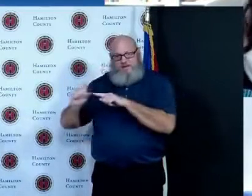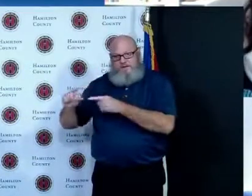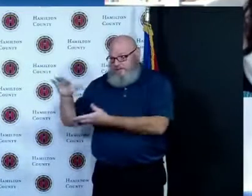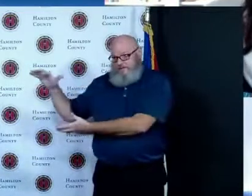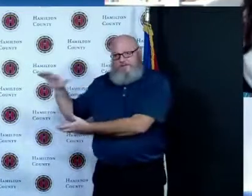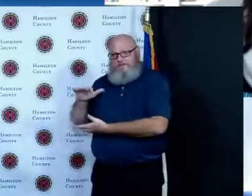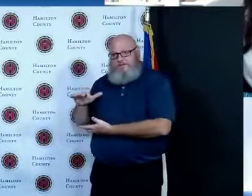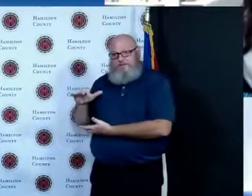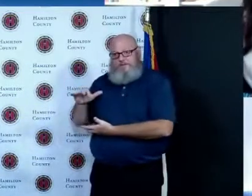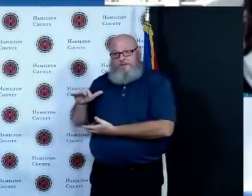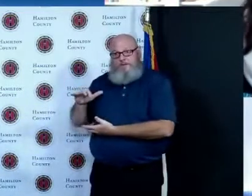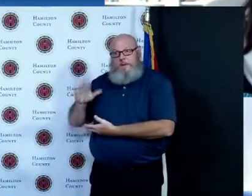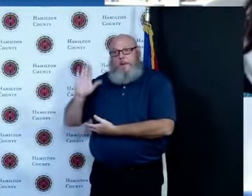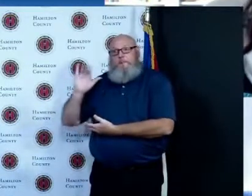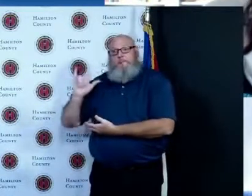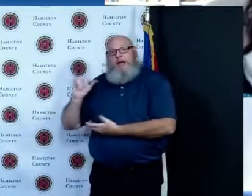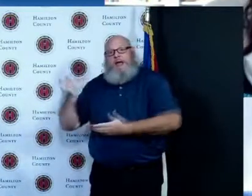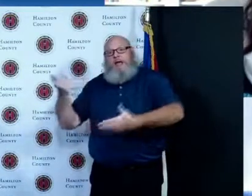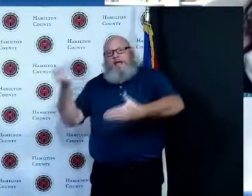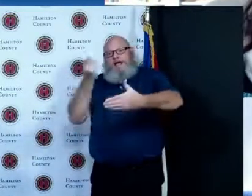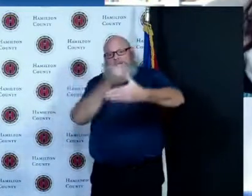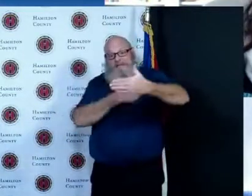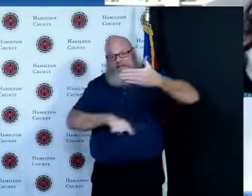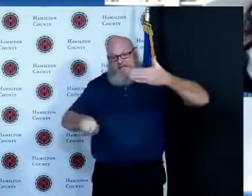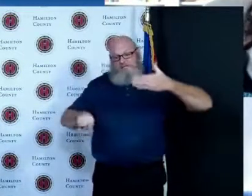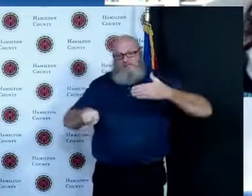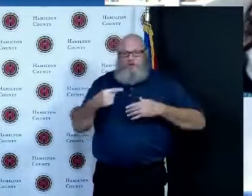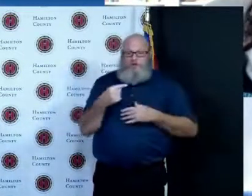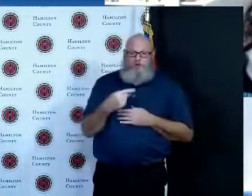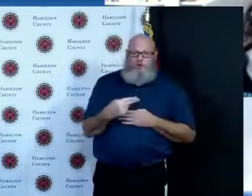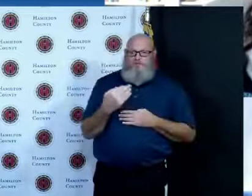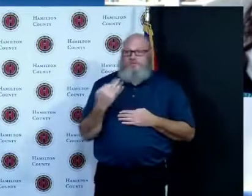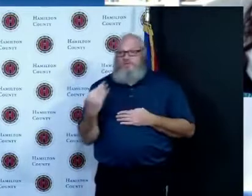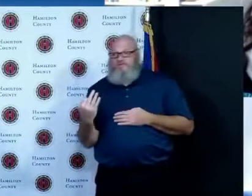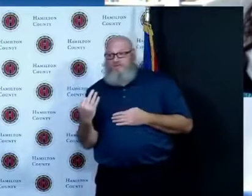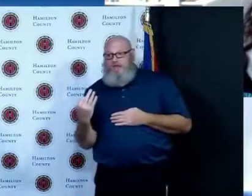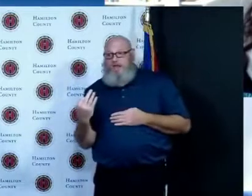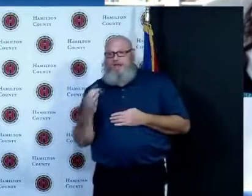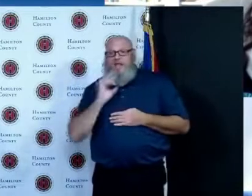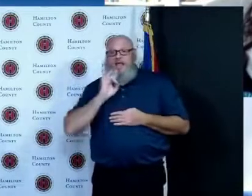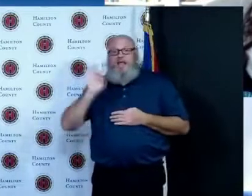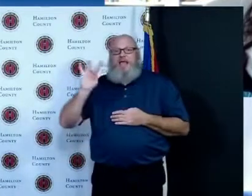scheduling clinics for those two days as mentioned during my remarks we will actually take that list